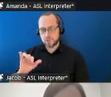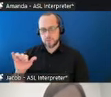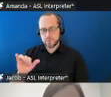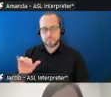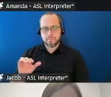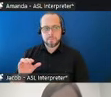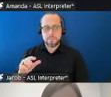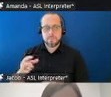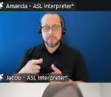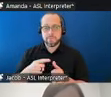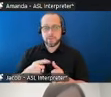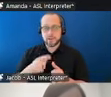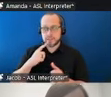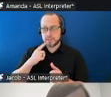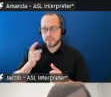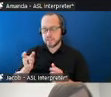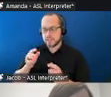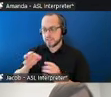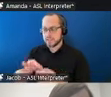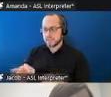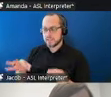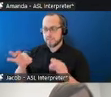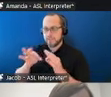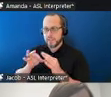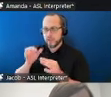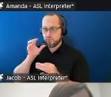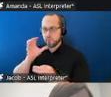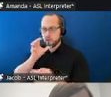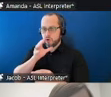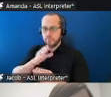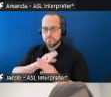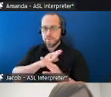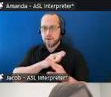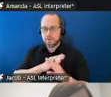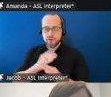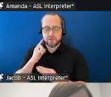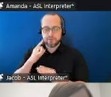um given the significant rural barriers to behavioral health services, how will the NC